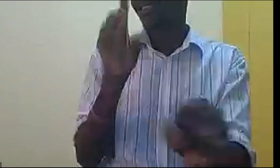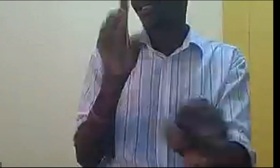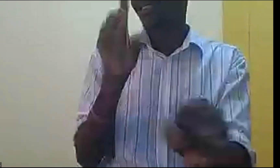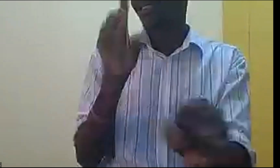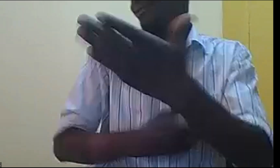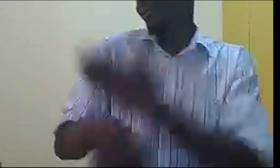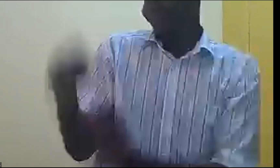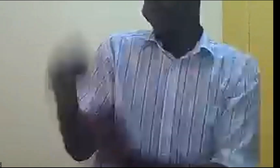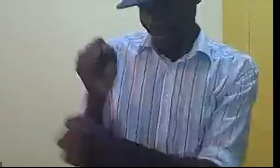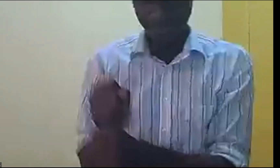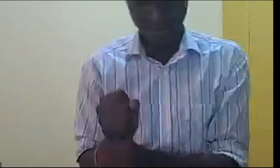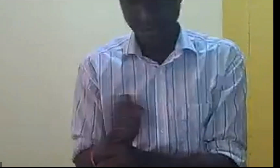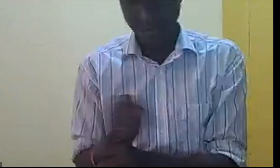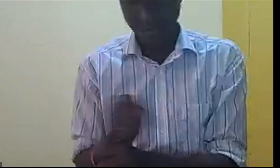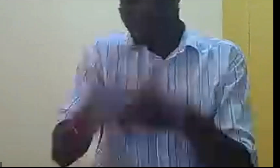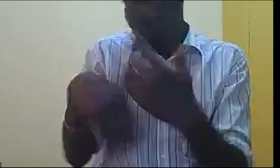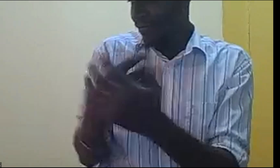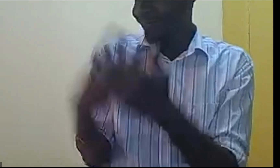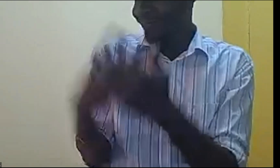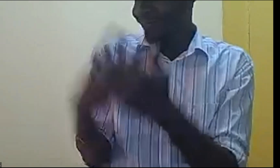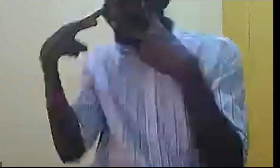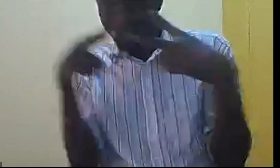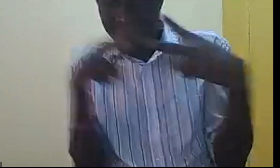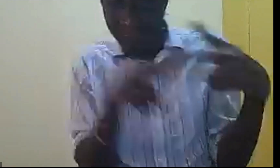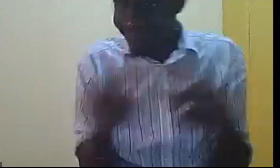which has no door, no window, no lights of water, no food.